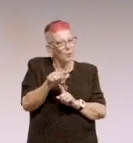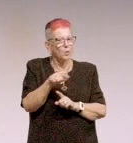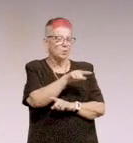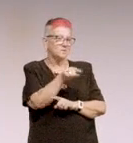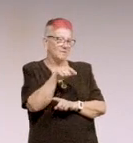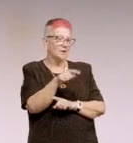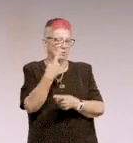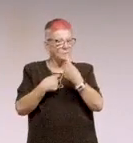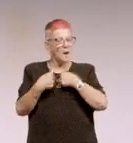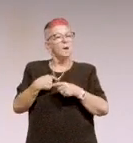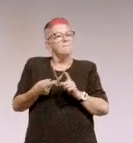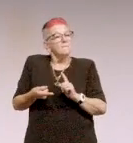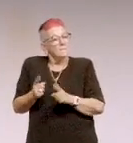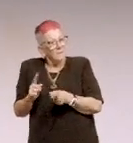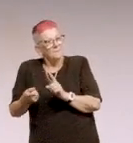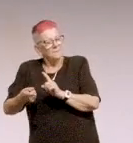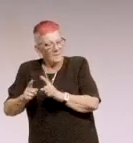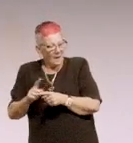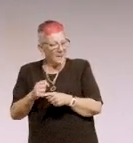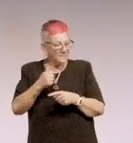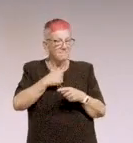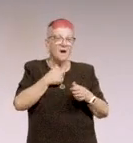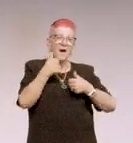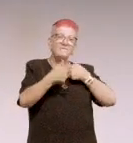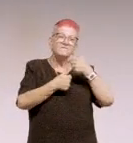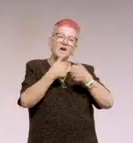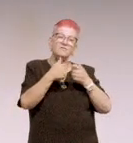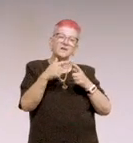And then this is one of my examples, Carousel.